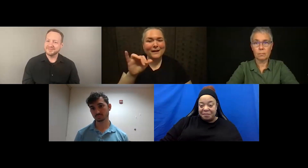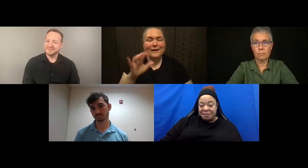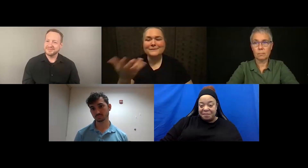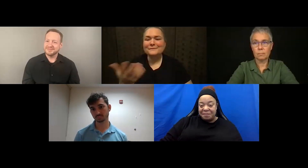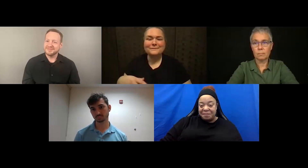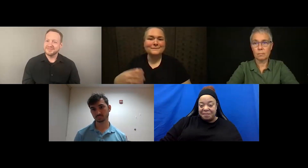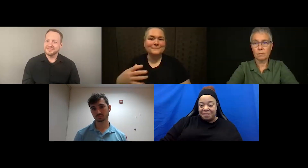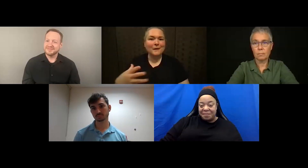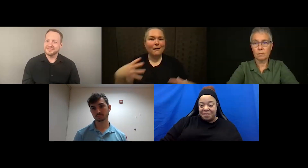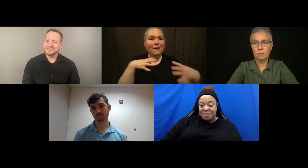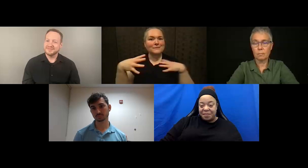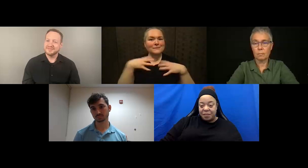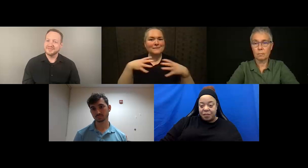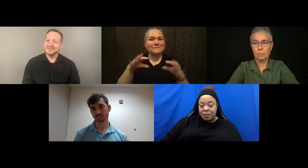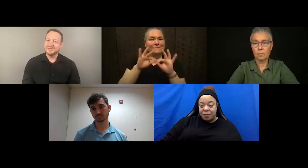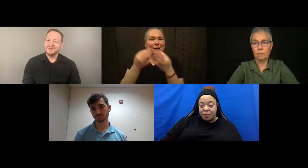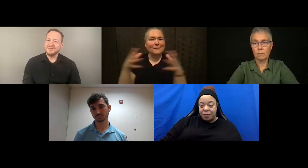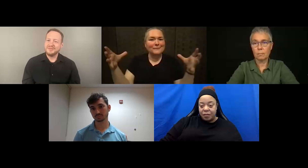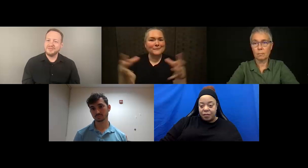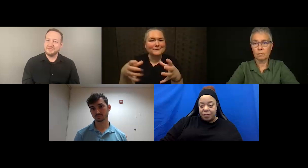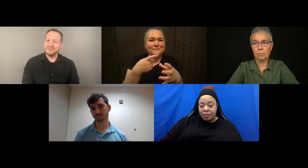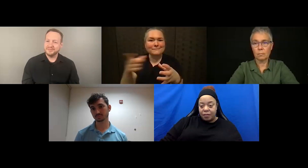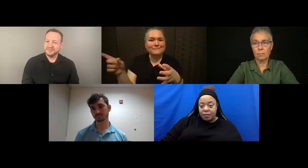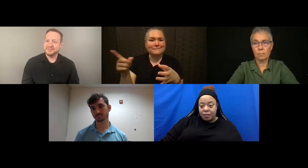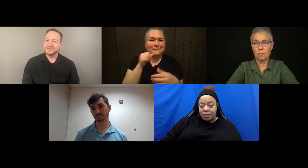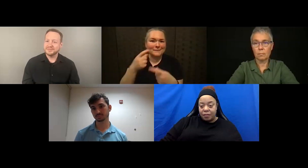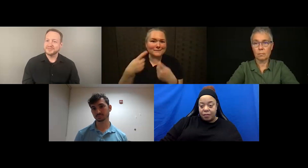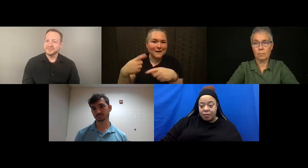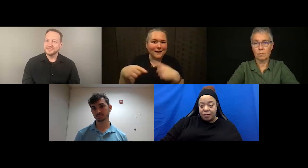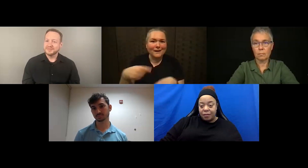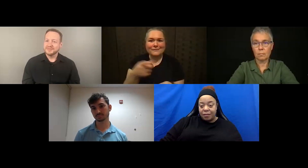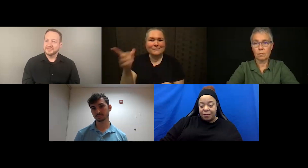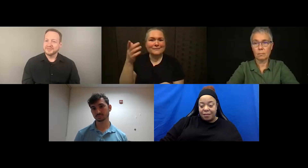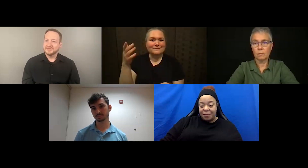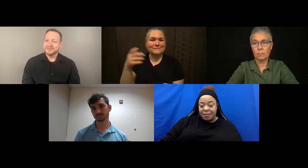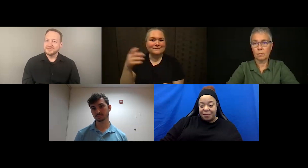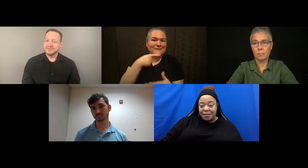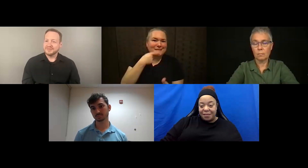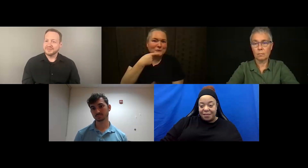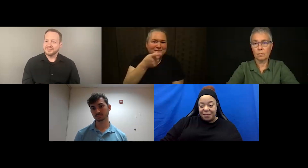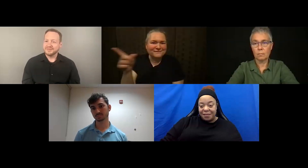Jillian: I'm thinking about holidays, family gatherings, where family members don't know